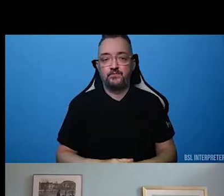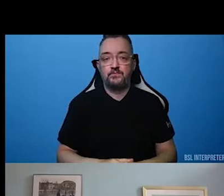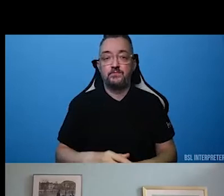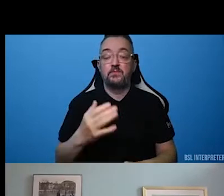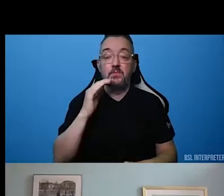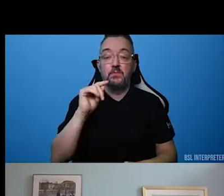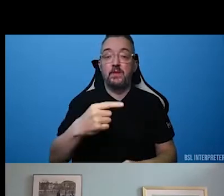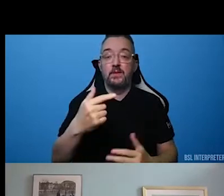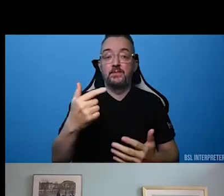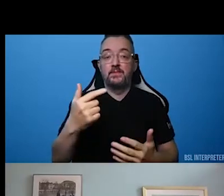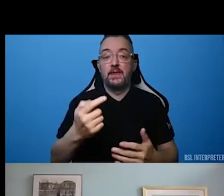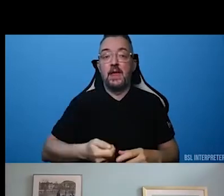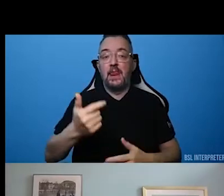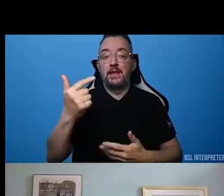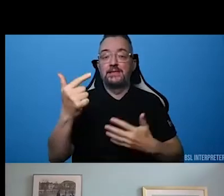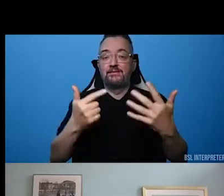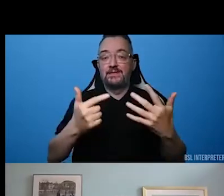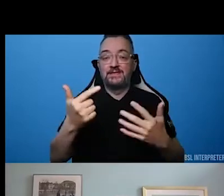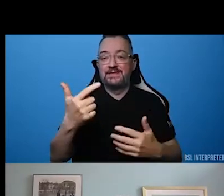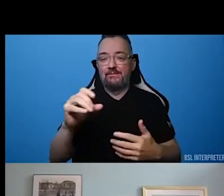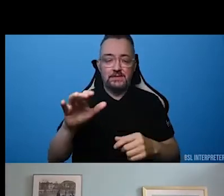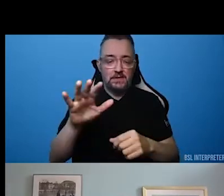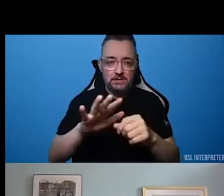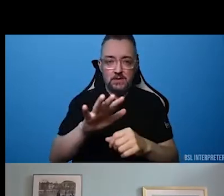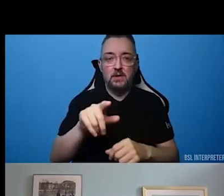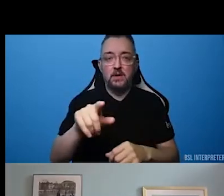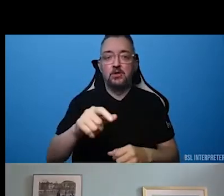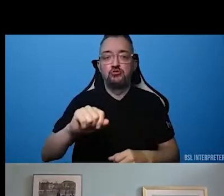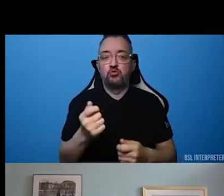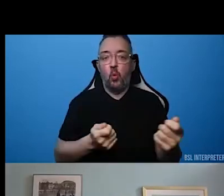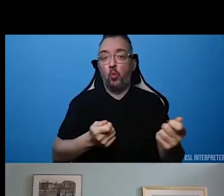So by the early 1770s, Scots controlled over half the trade